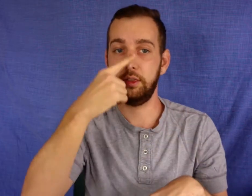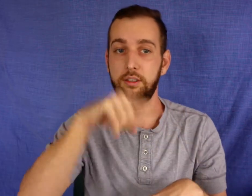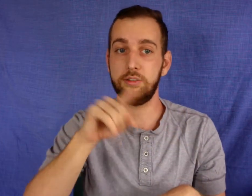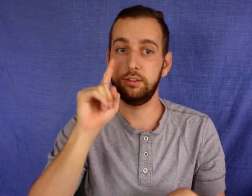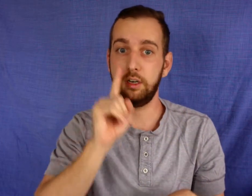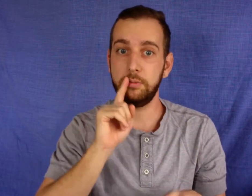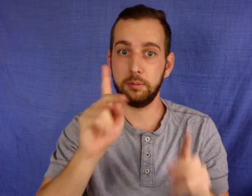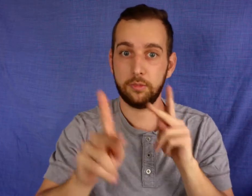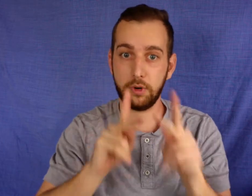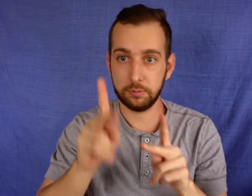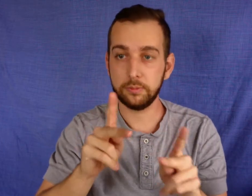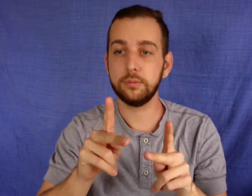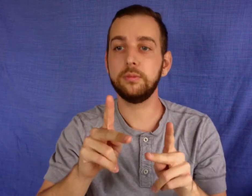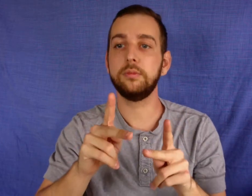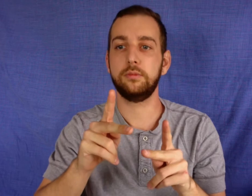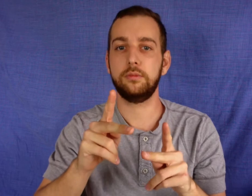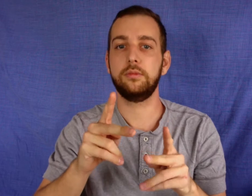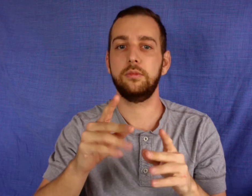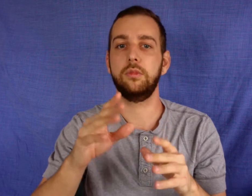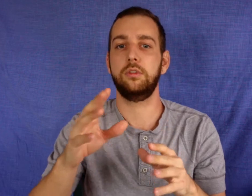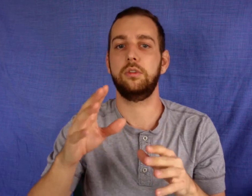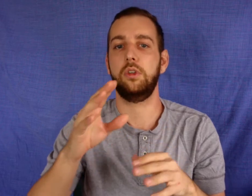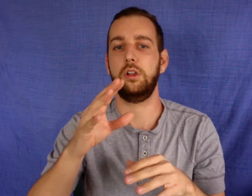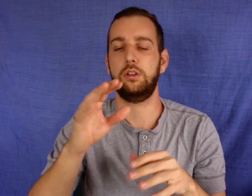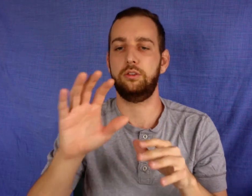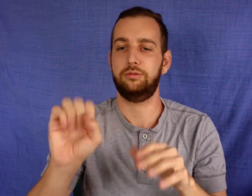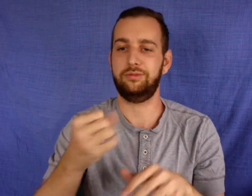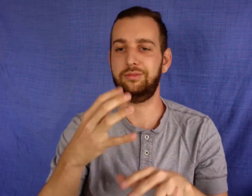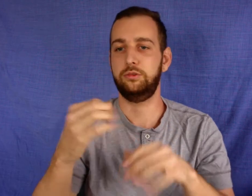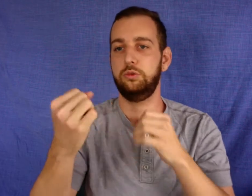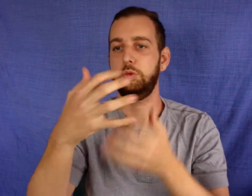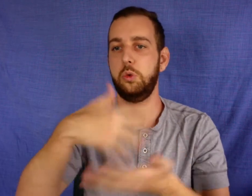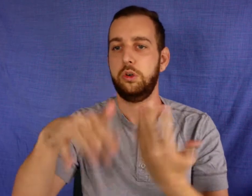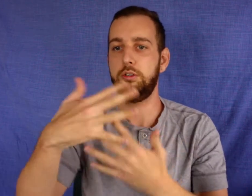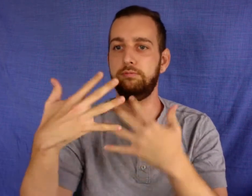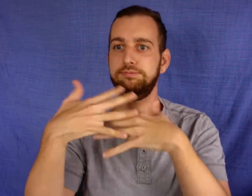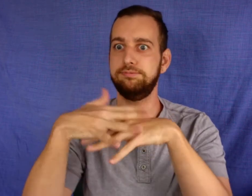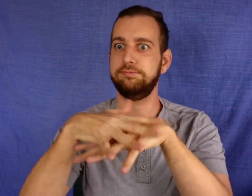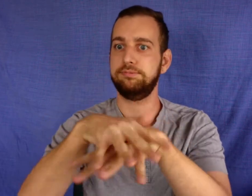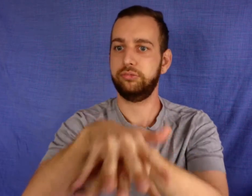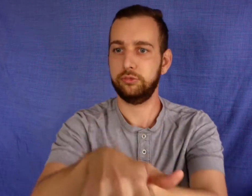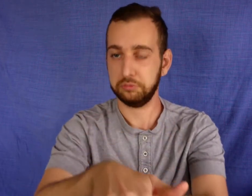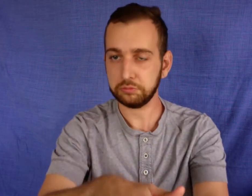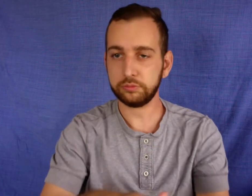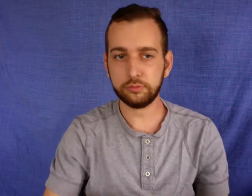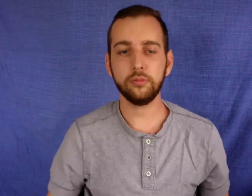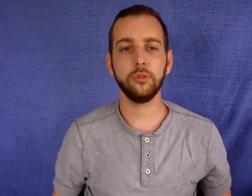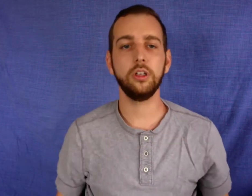on Thai deaf people’s social integration.